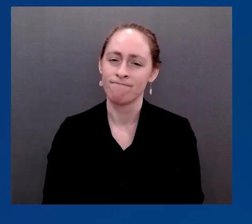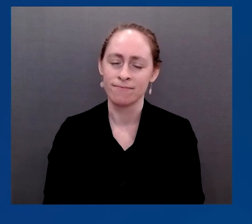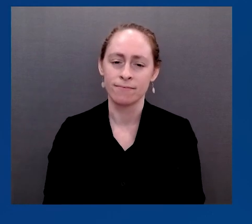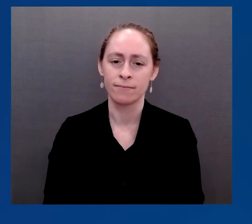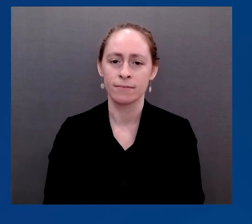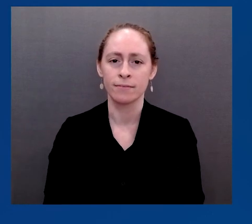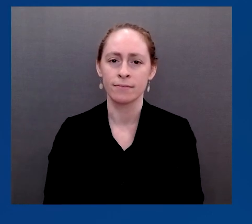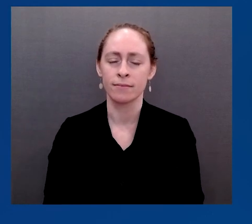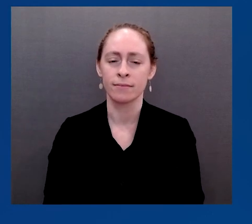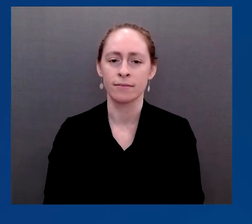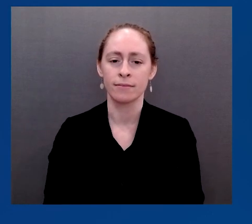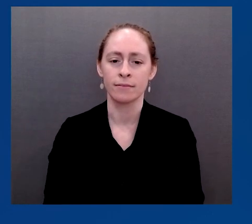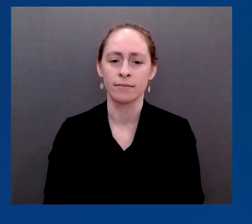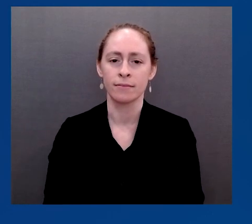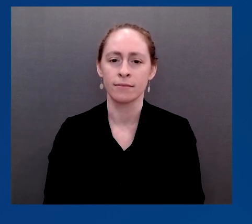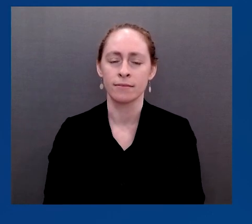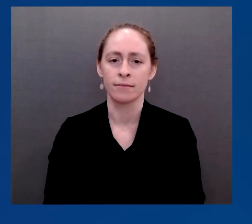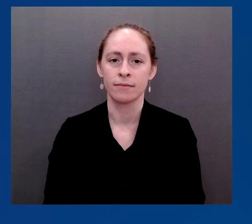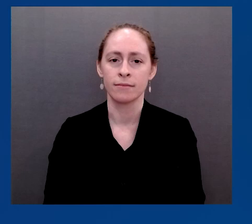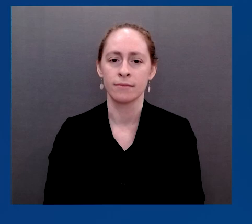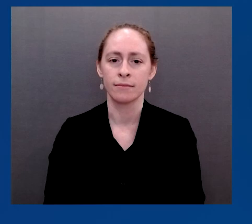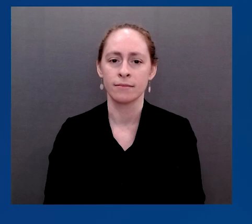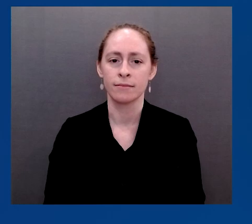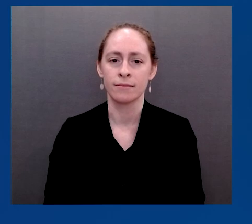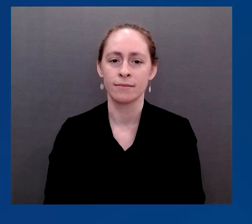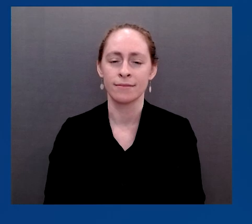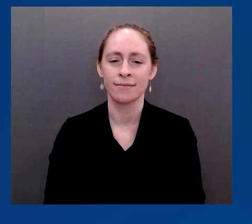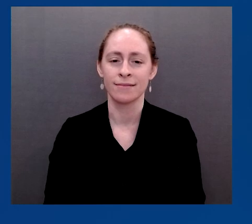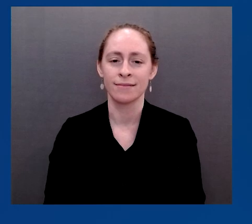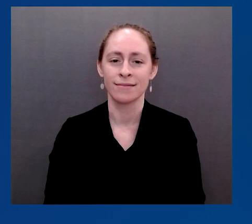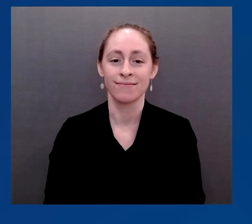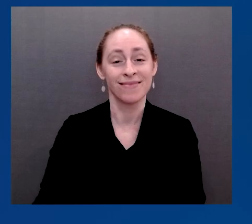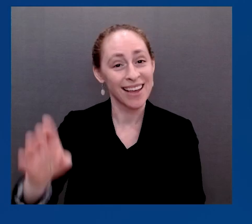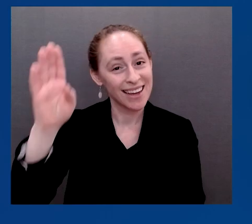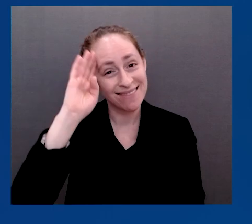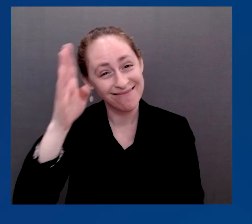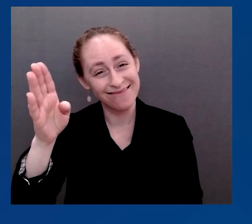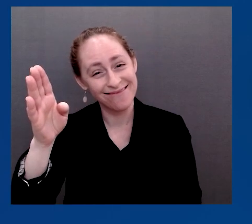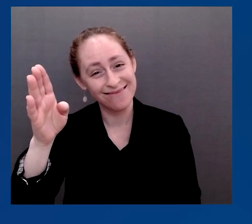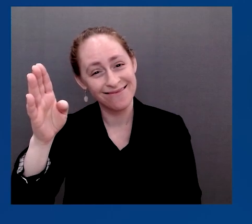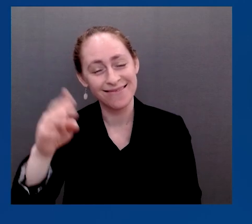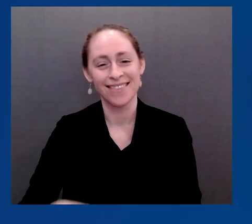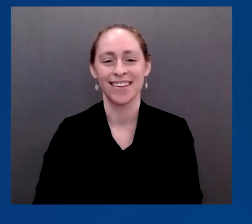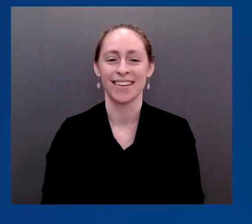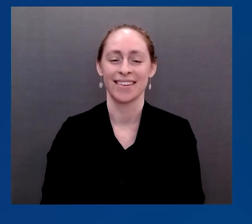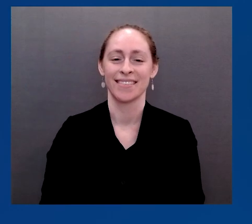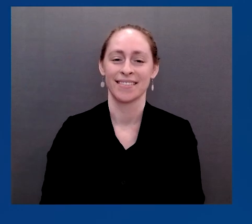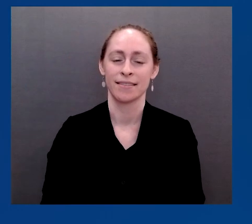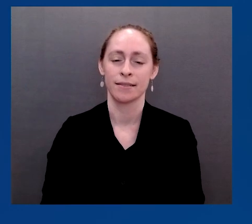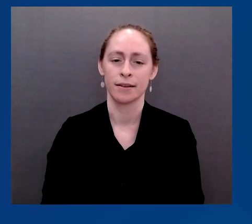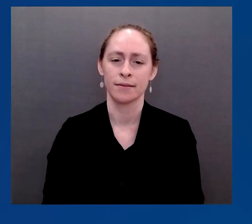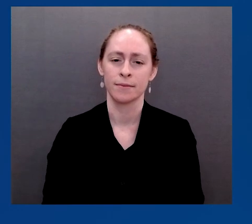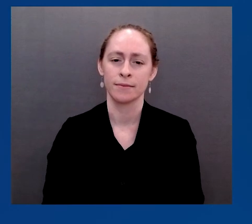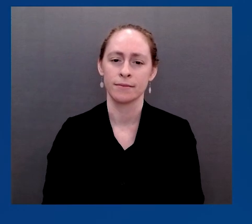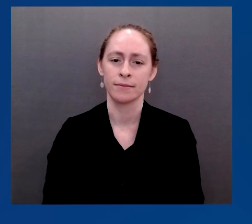Thanks so much for doing this call. I know that you have spoken in the past about the fact that we could be moving closer